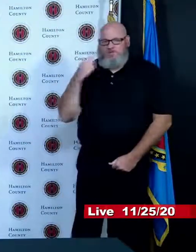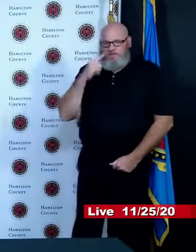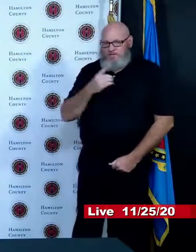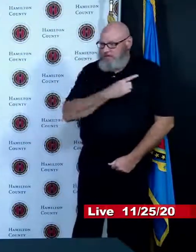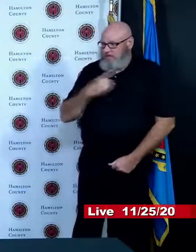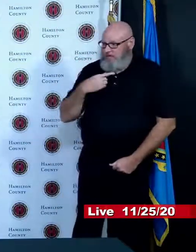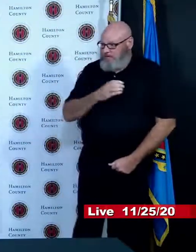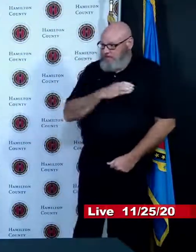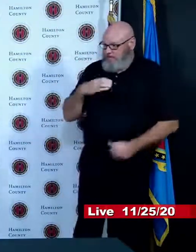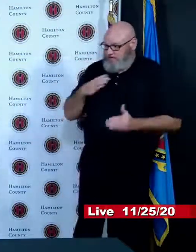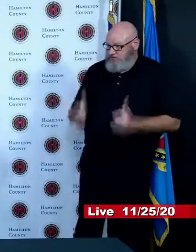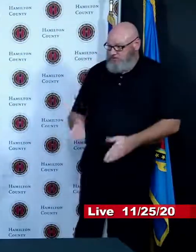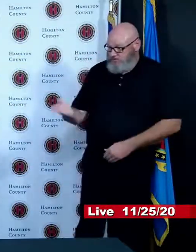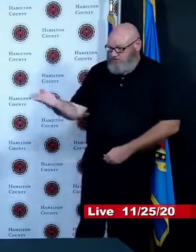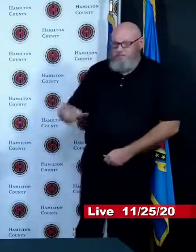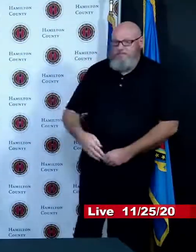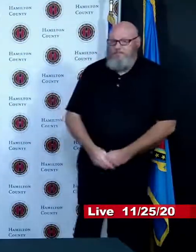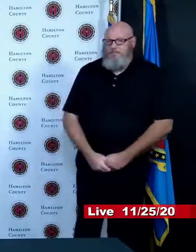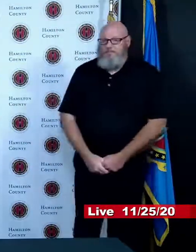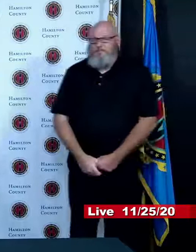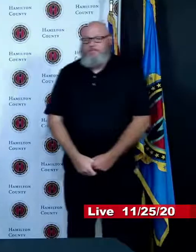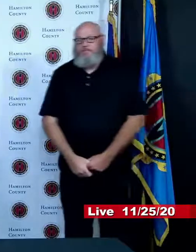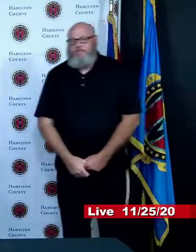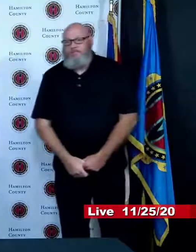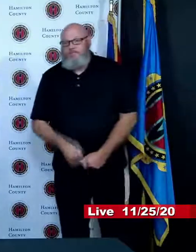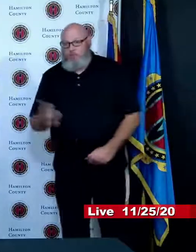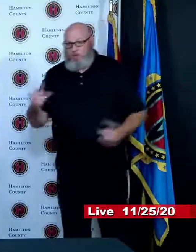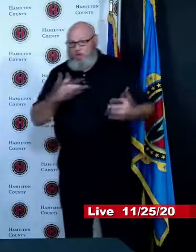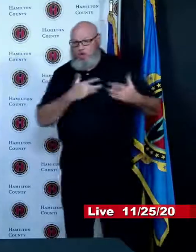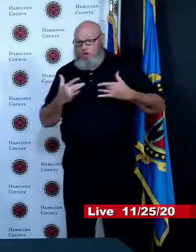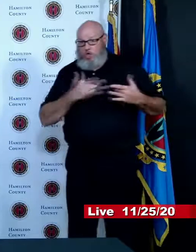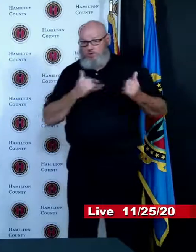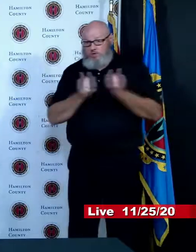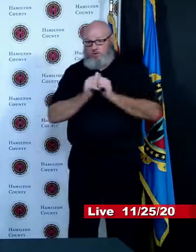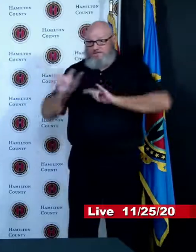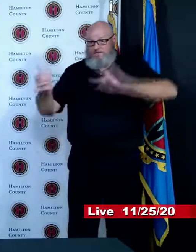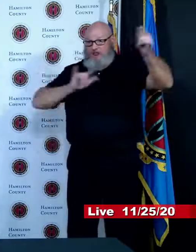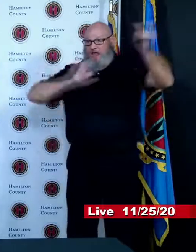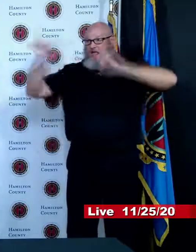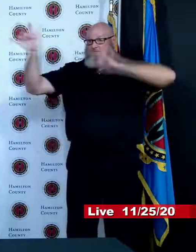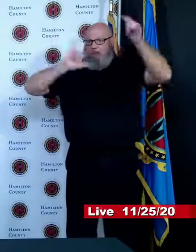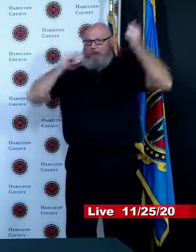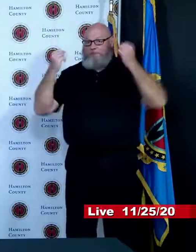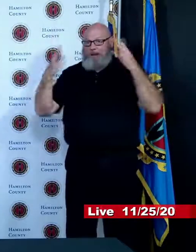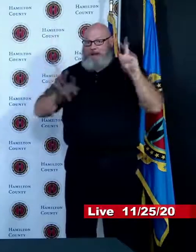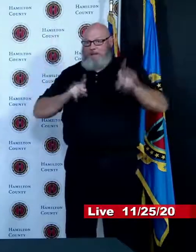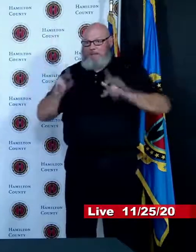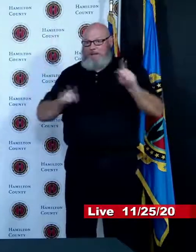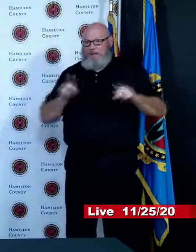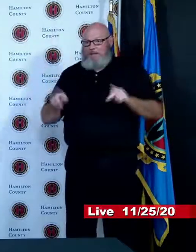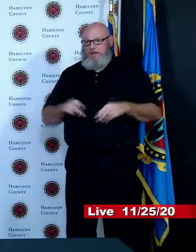about the amount of air travel that's going on right now the TSA Friday through Sunday